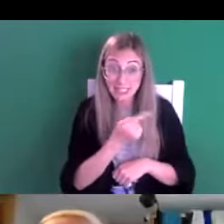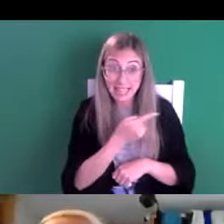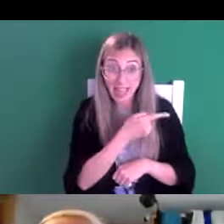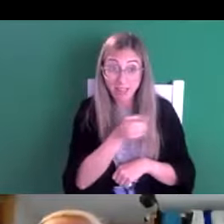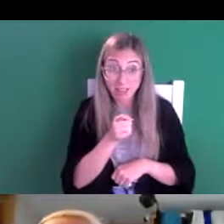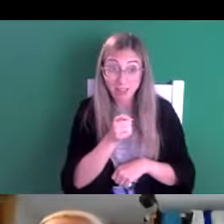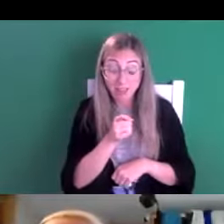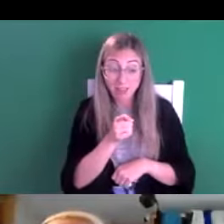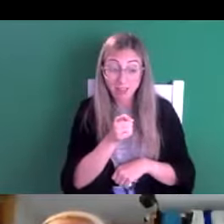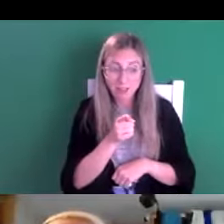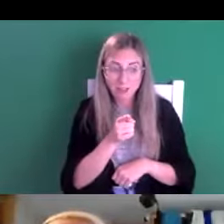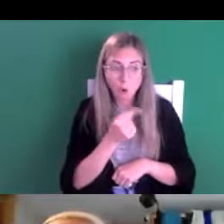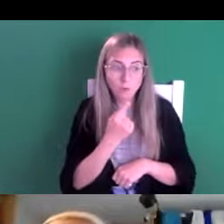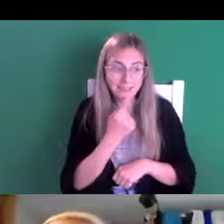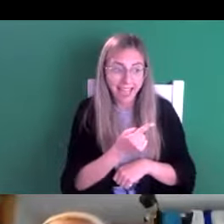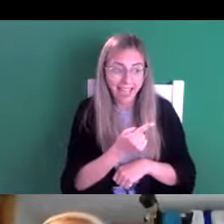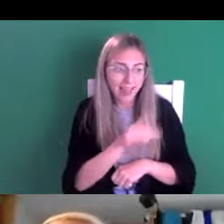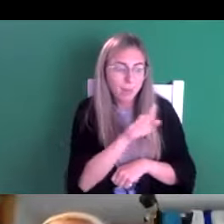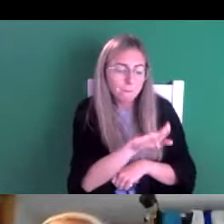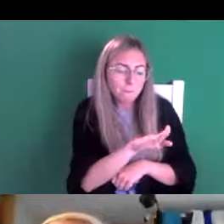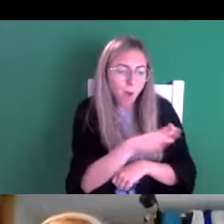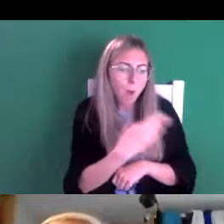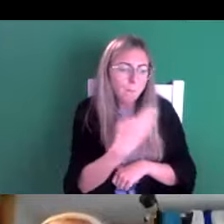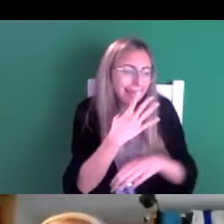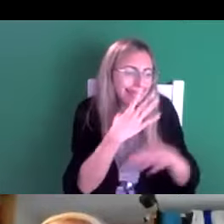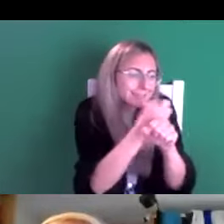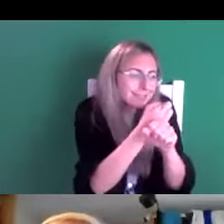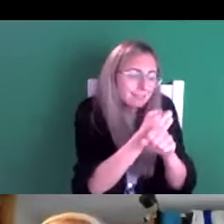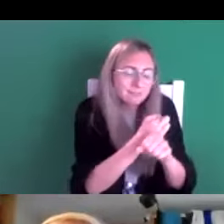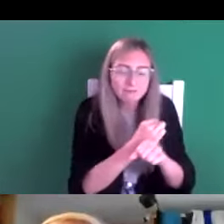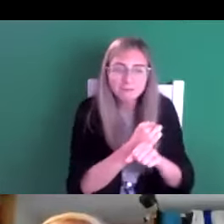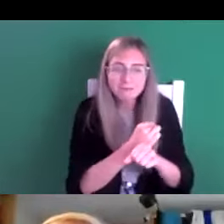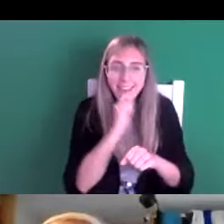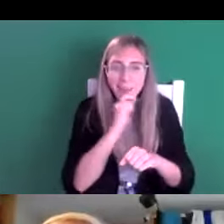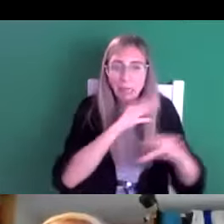don't tell anyone that they will tell lots of people but i guess what will happen then is you'll